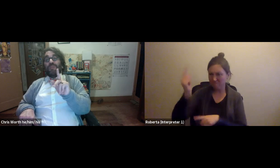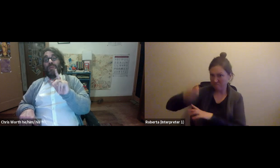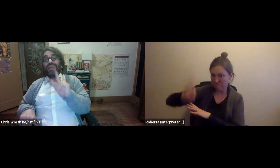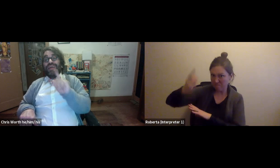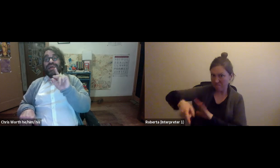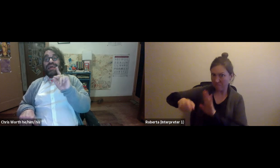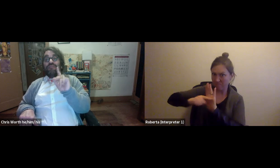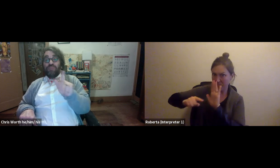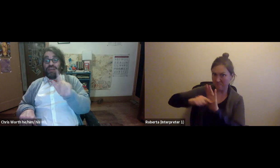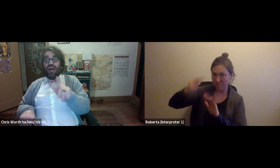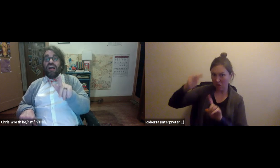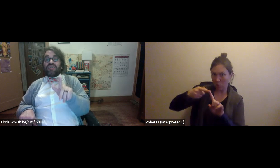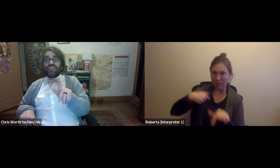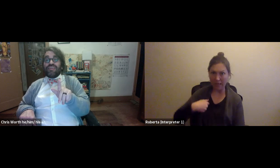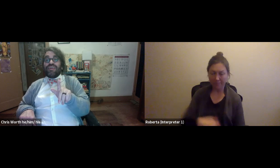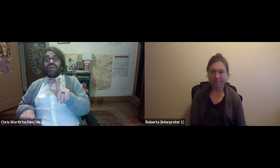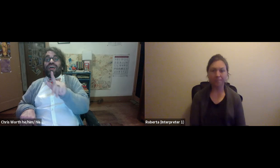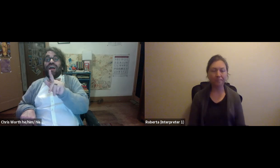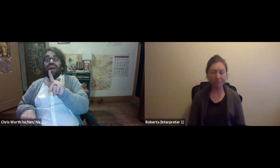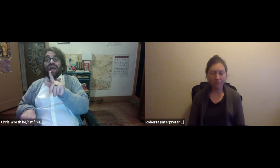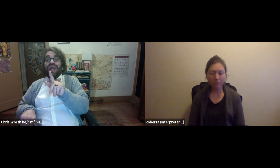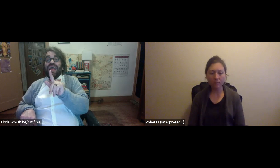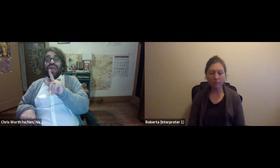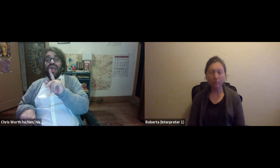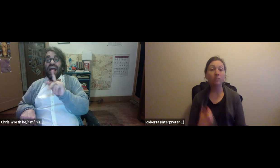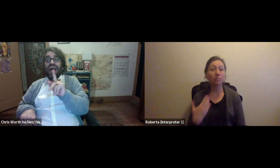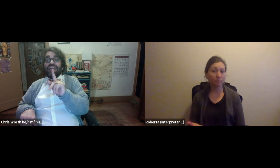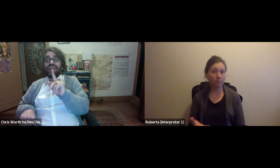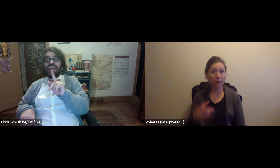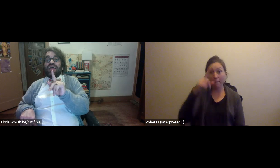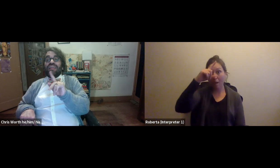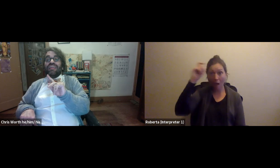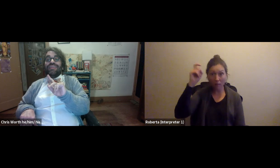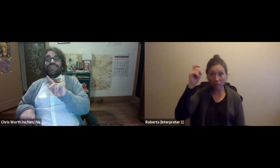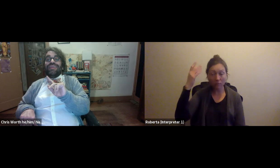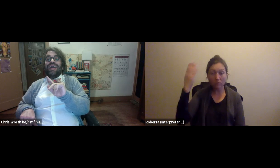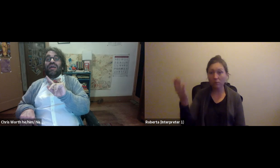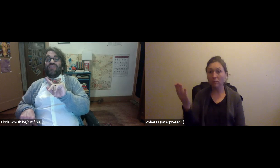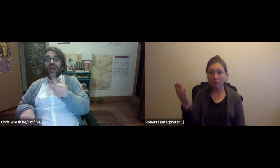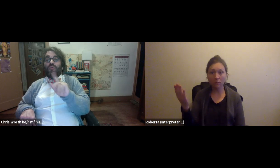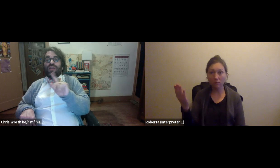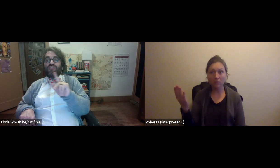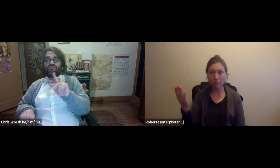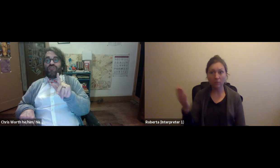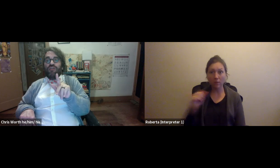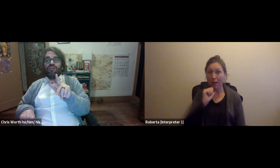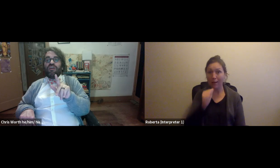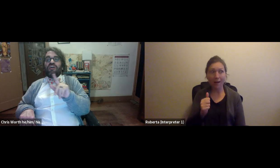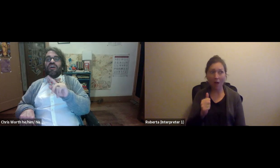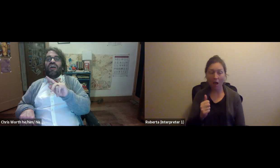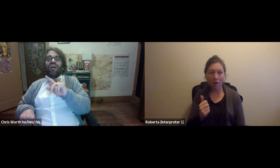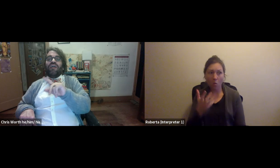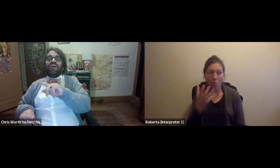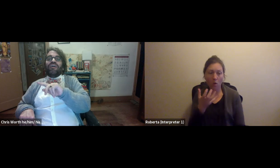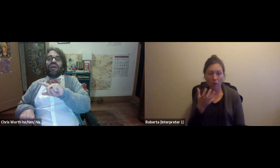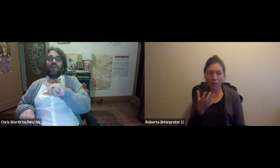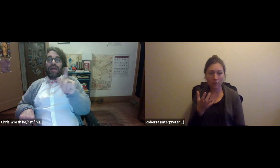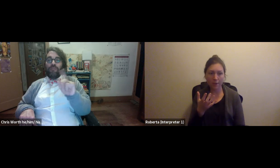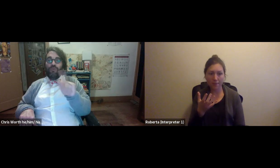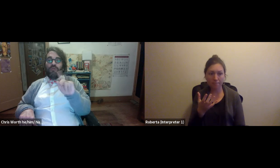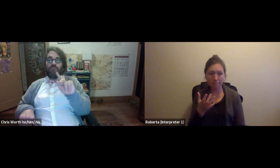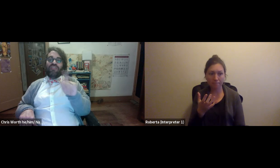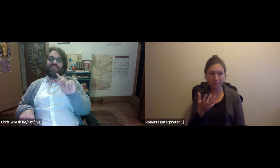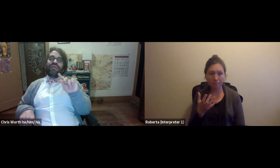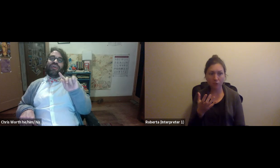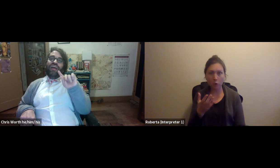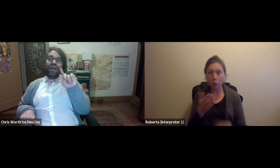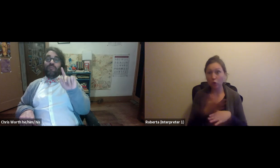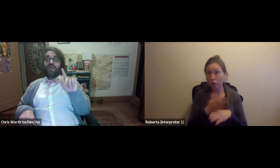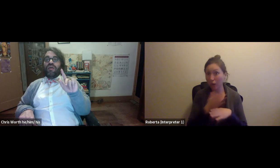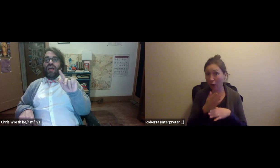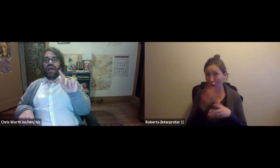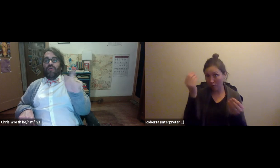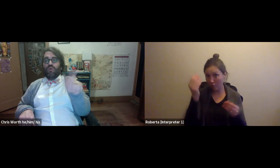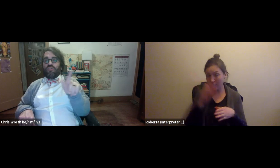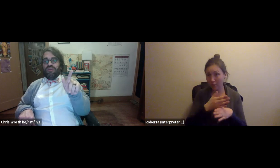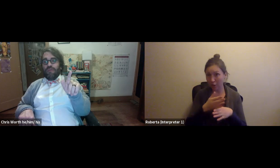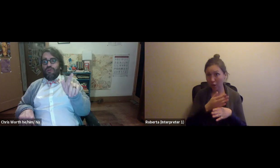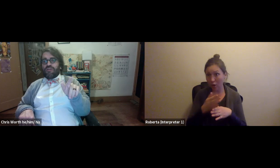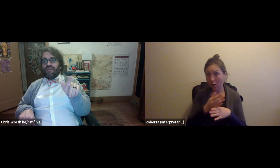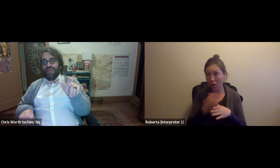But it was because I had not wanted to share my porn with an orderly that worked there,